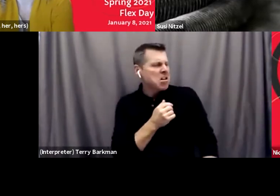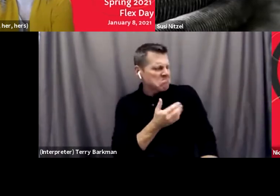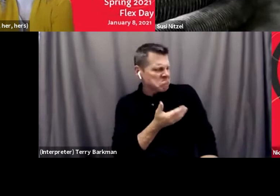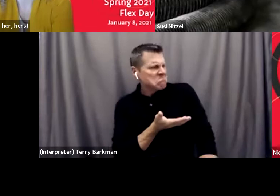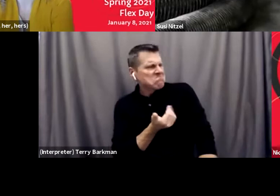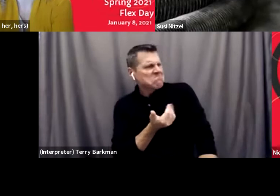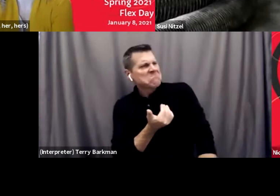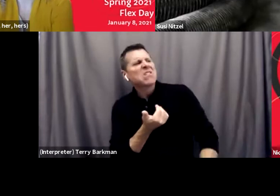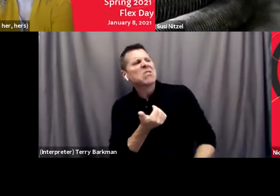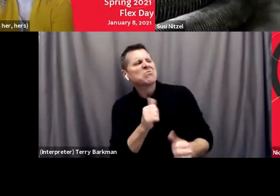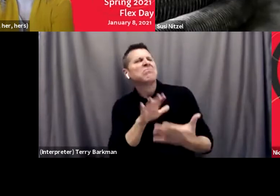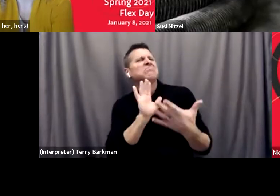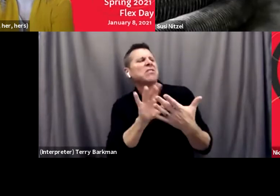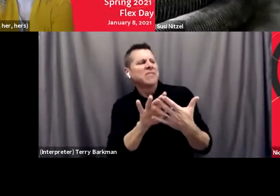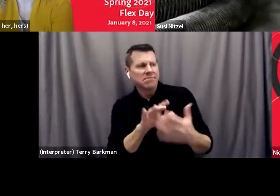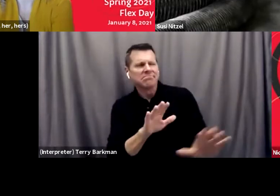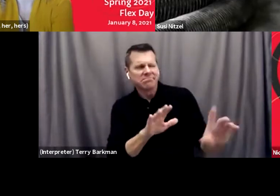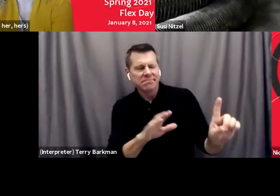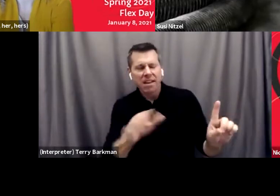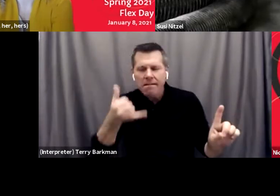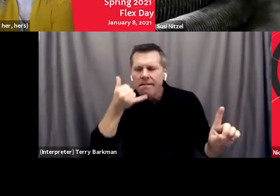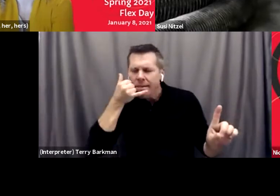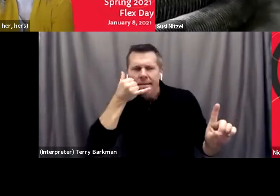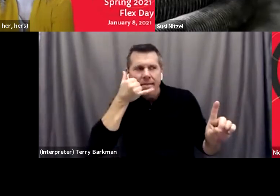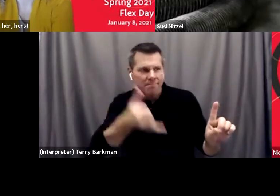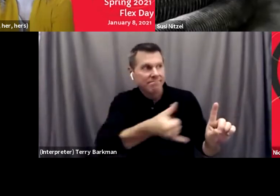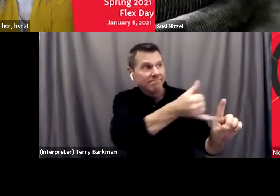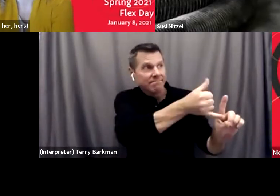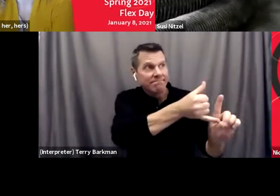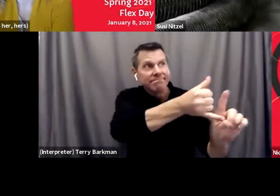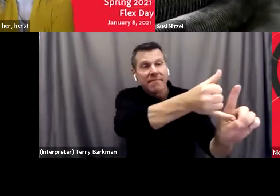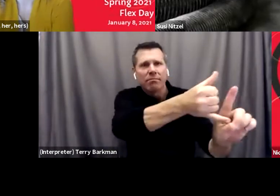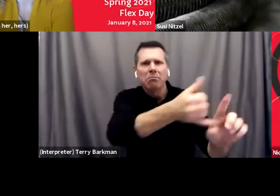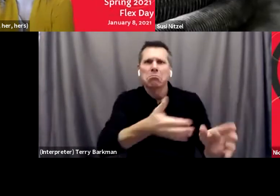some people. So yeah, I was practicing Guided Pathways before Guided Pathways was the in thing.